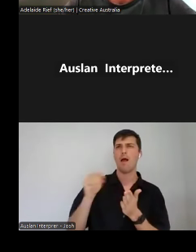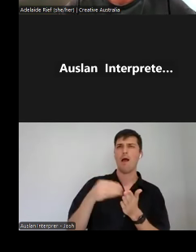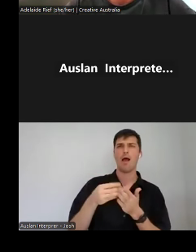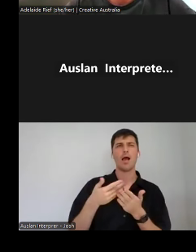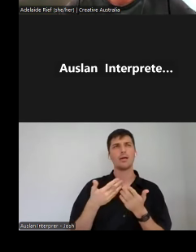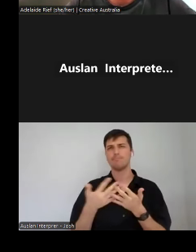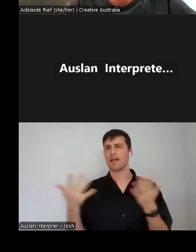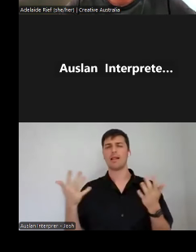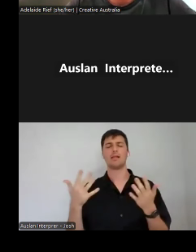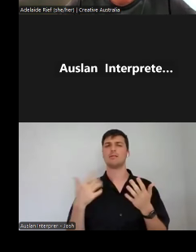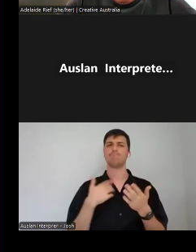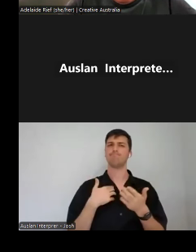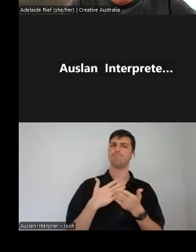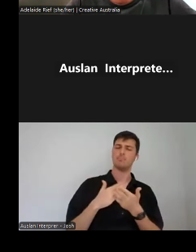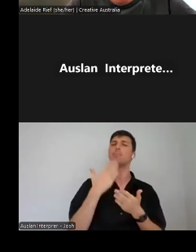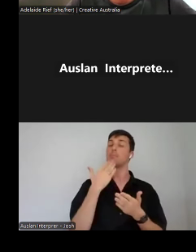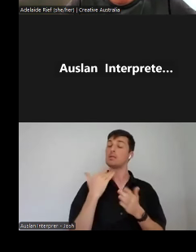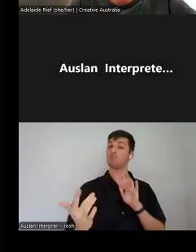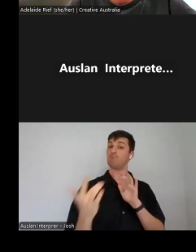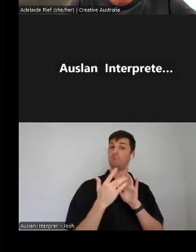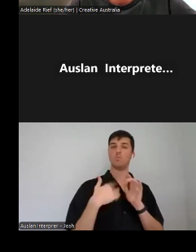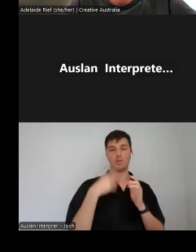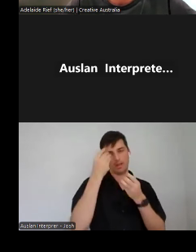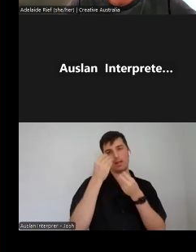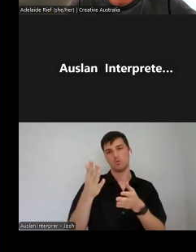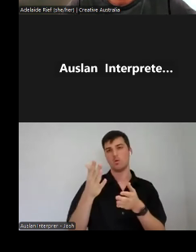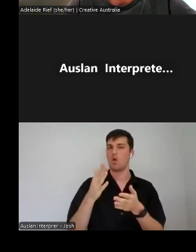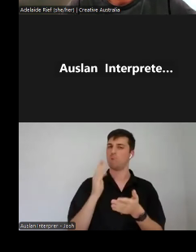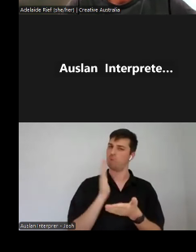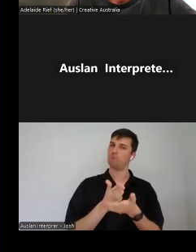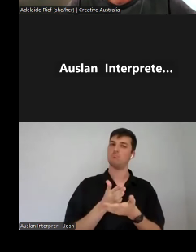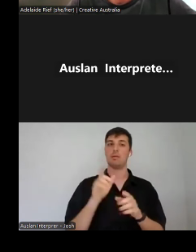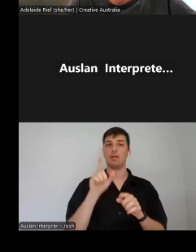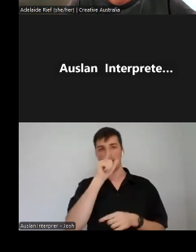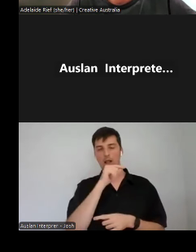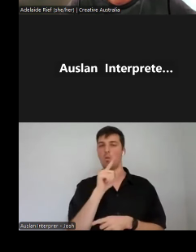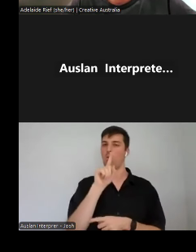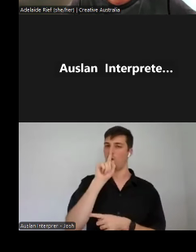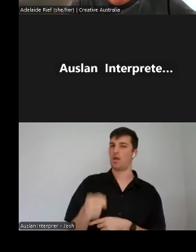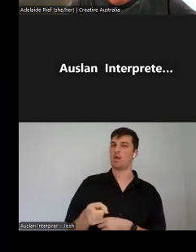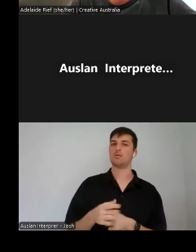please get in touch and we'll be able to let you know for sure. Okay. So that's eligibility for